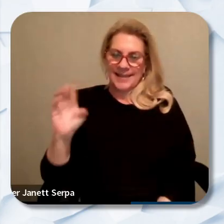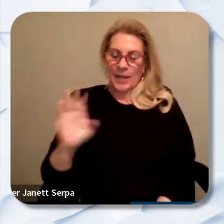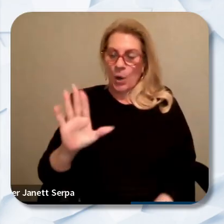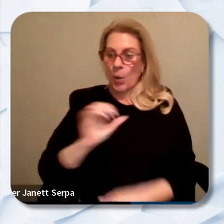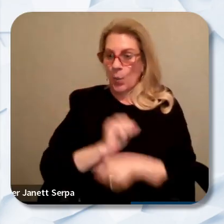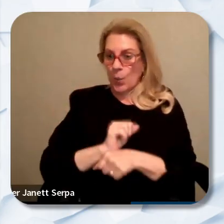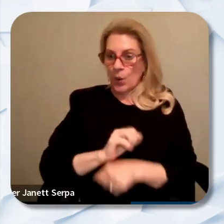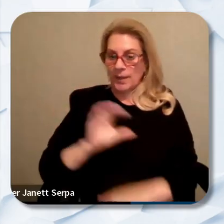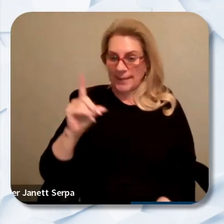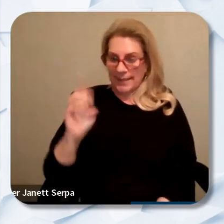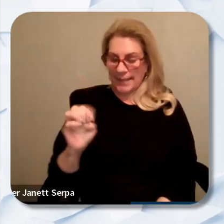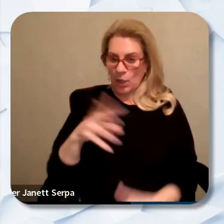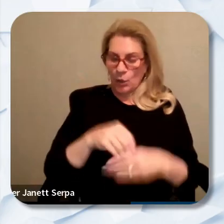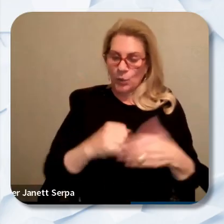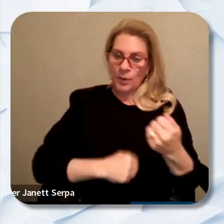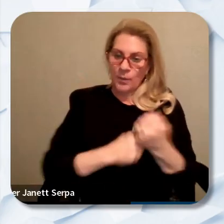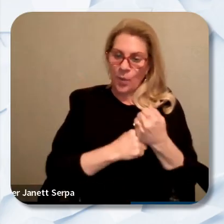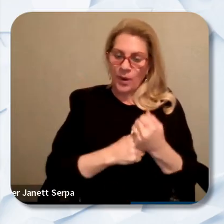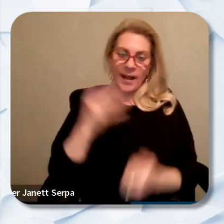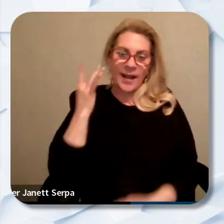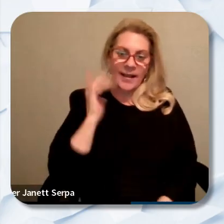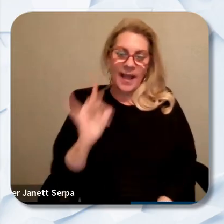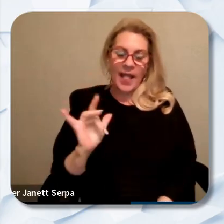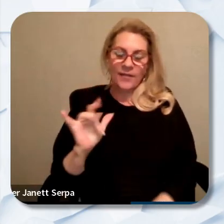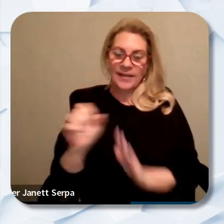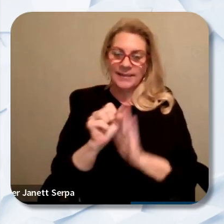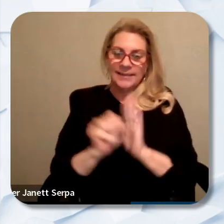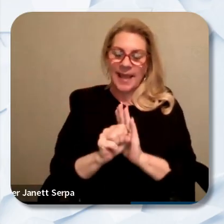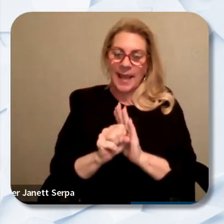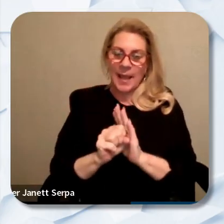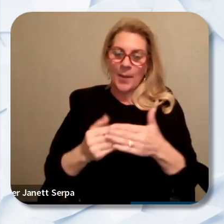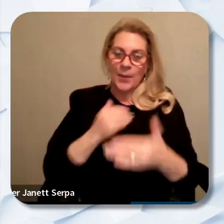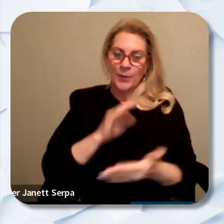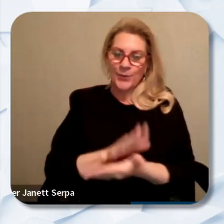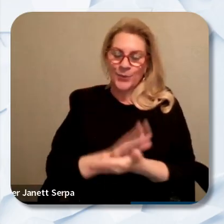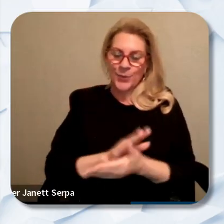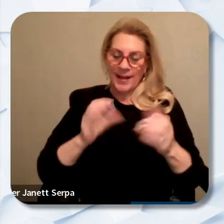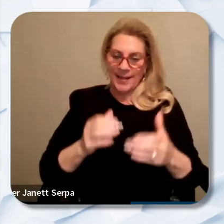at CDE includes supporting the California State Preschool Programs with the CLASS implementation